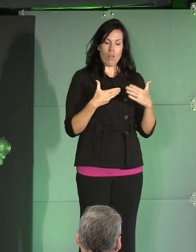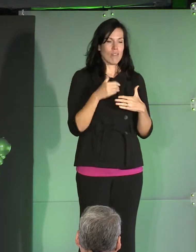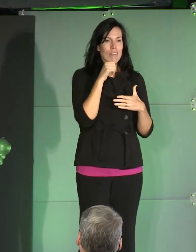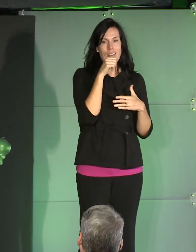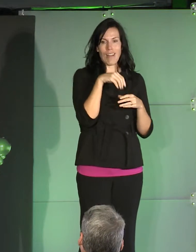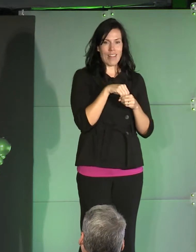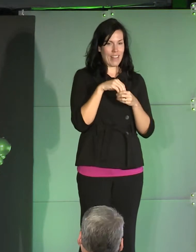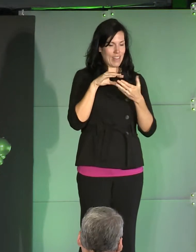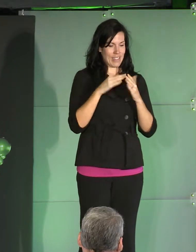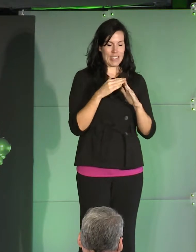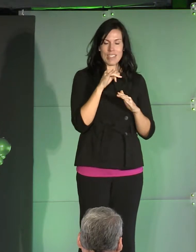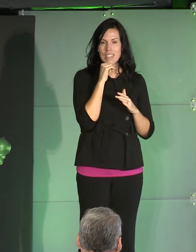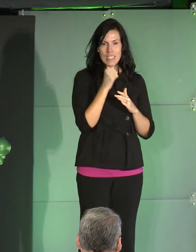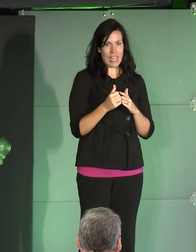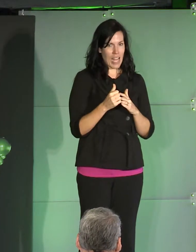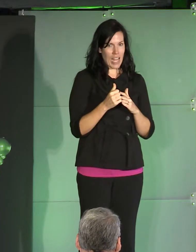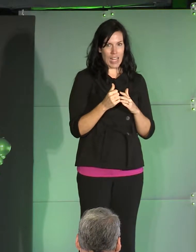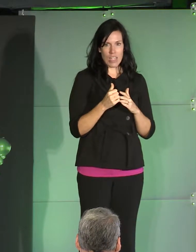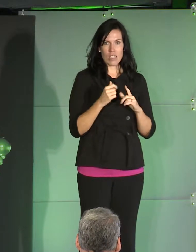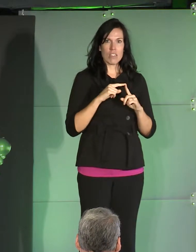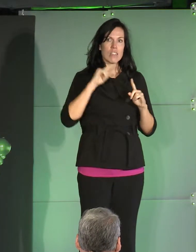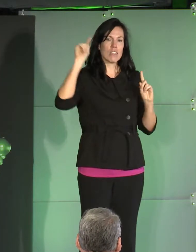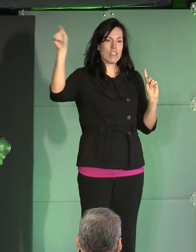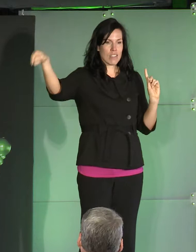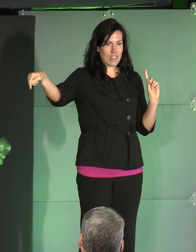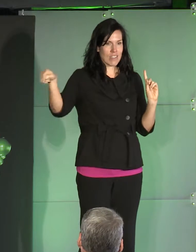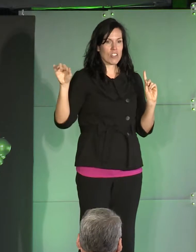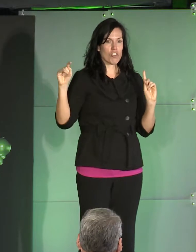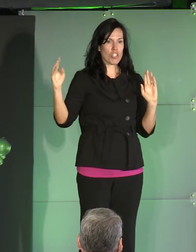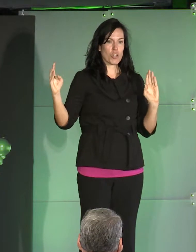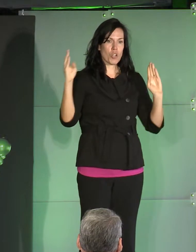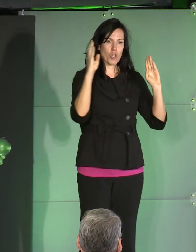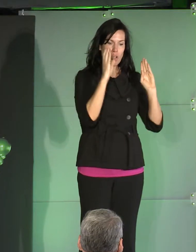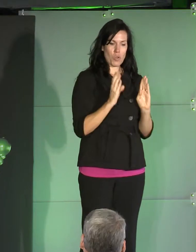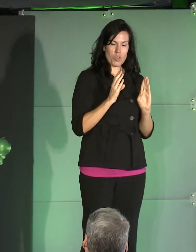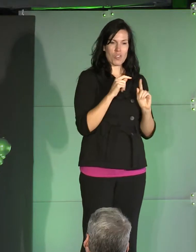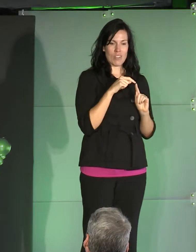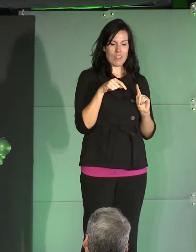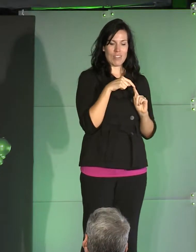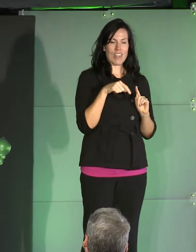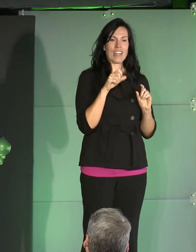It's not dramatically further away. It's just closer to an area where they can have the infrastructure shipped